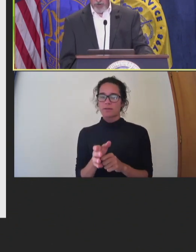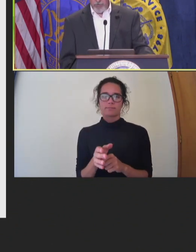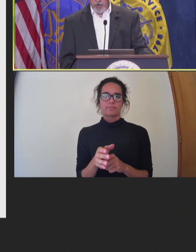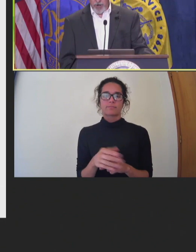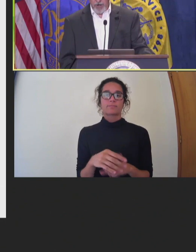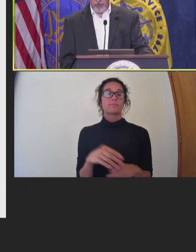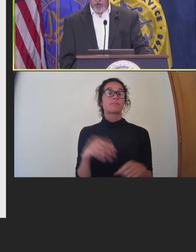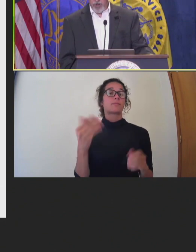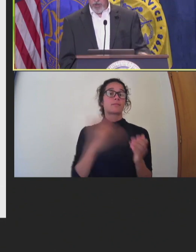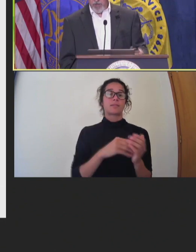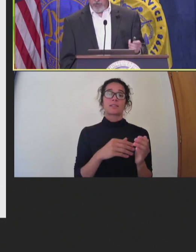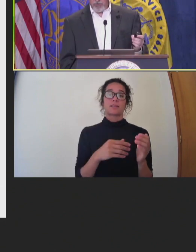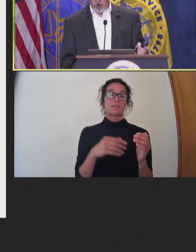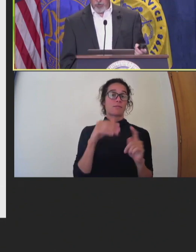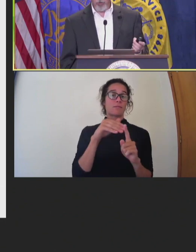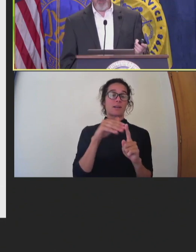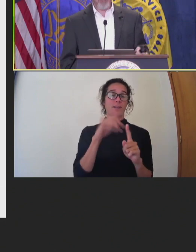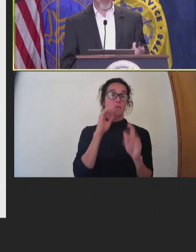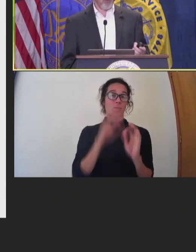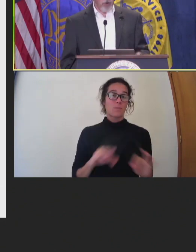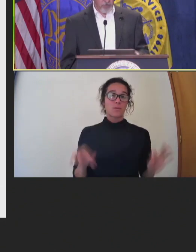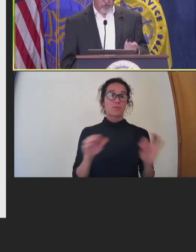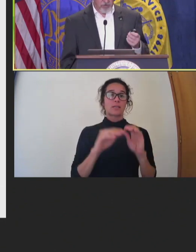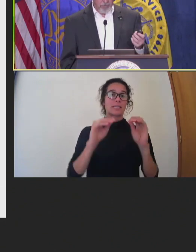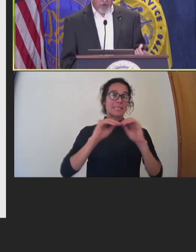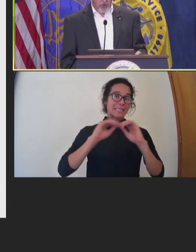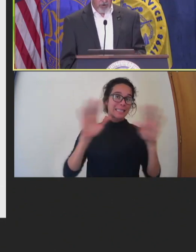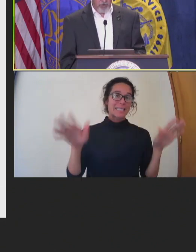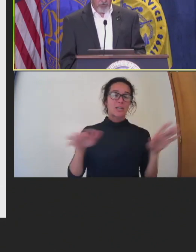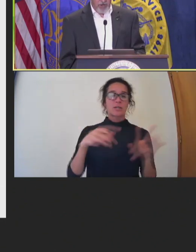communication that starts with asking questions to better understand your